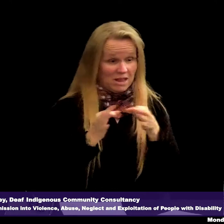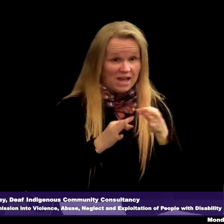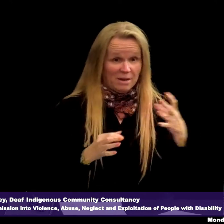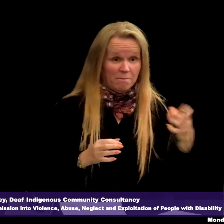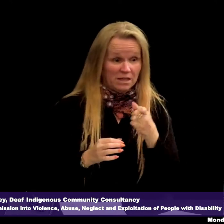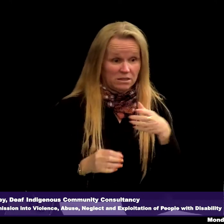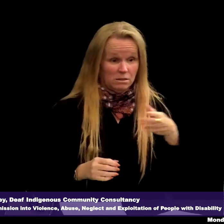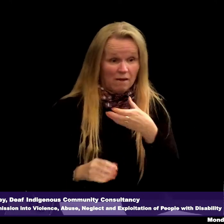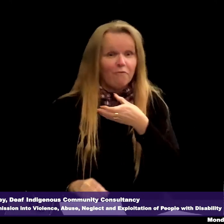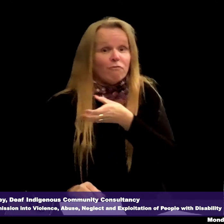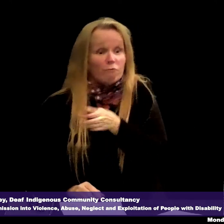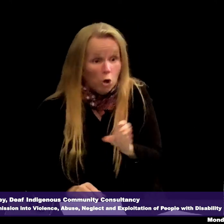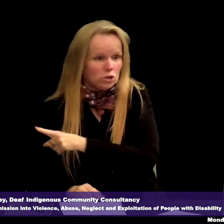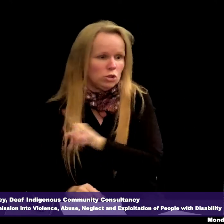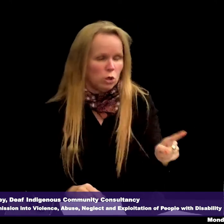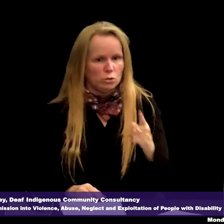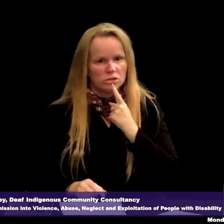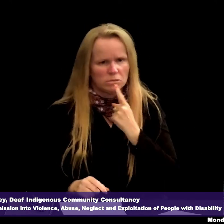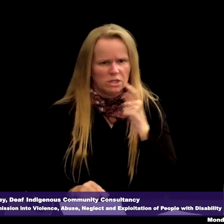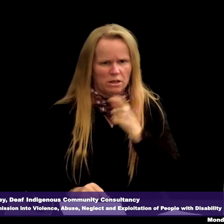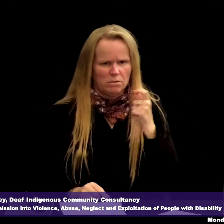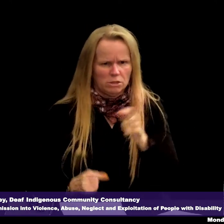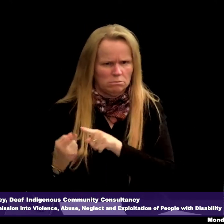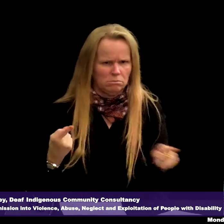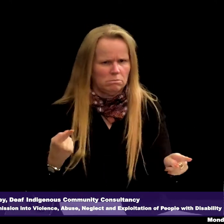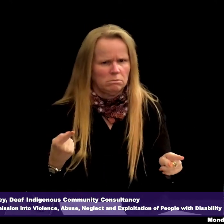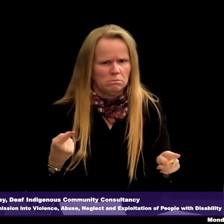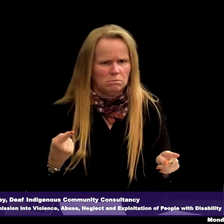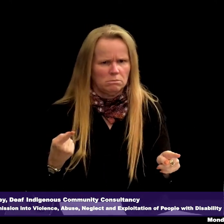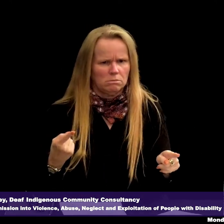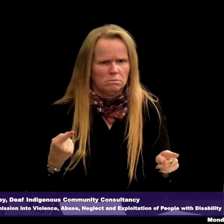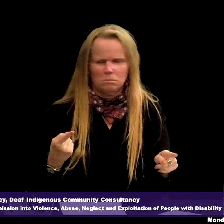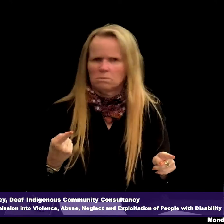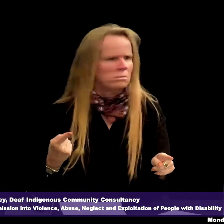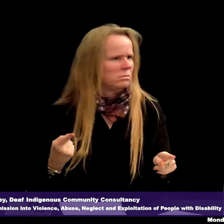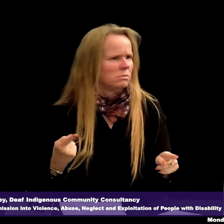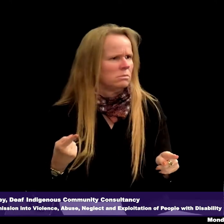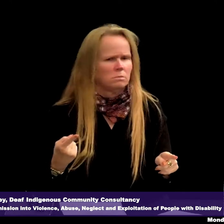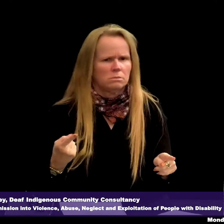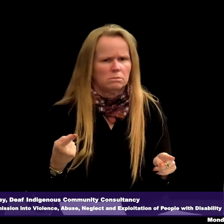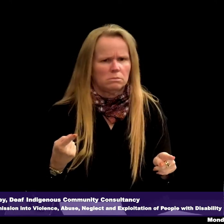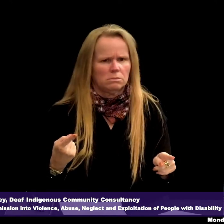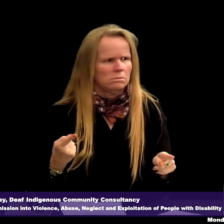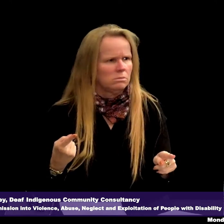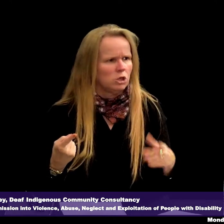never had speech therapy and now their plan is including conditions that is forcing them to go to speech therapy.